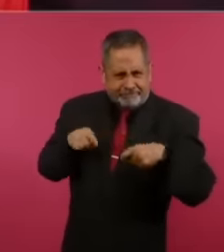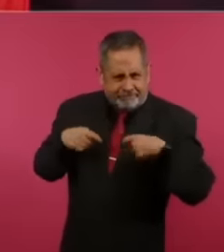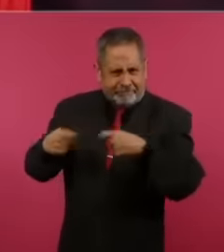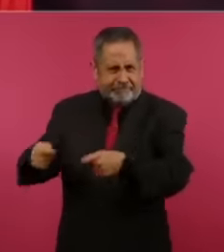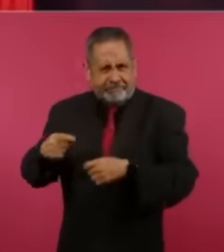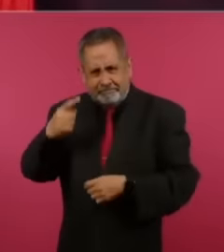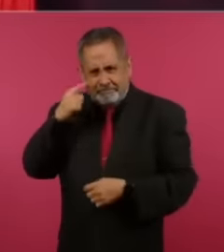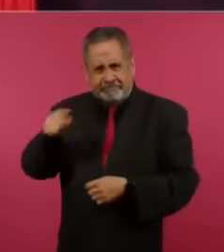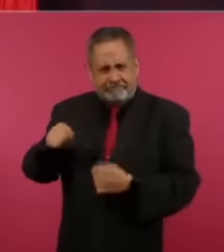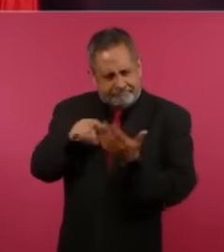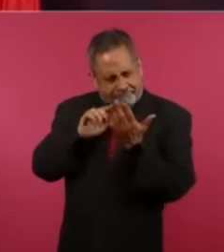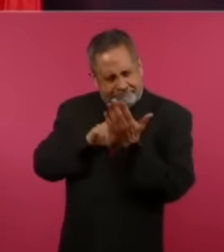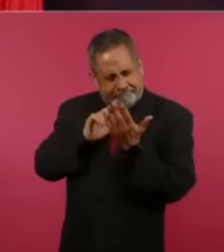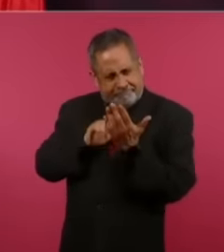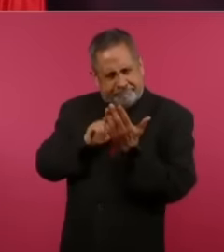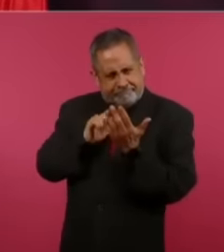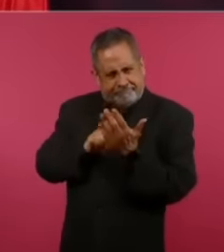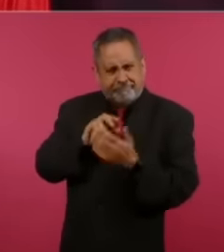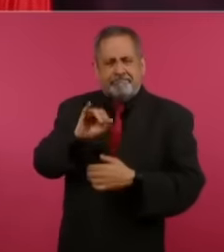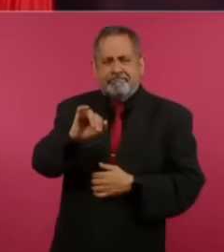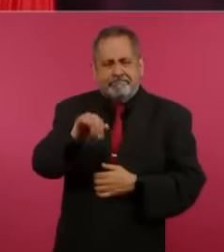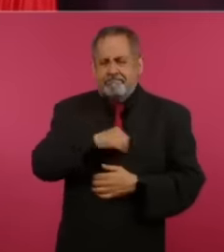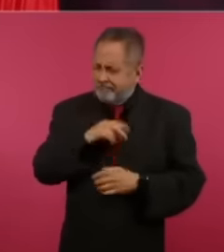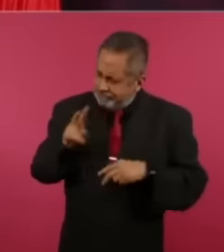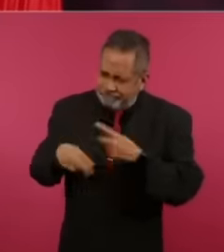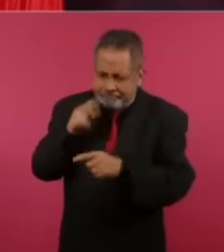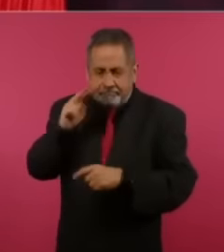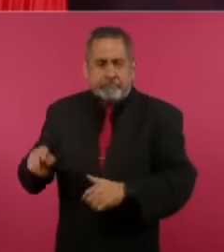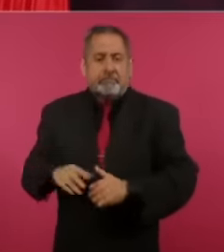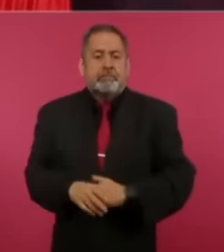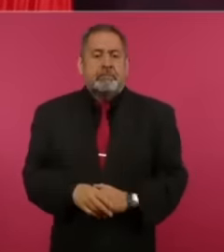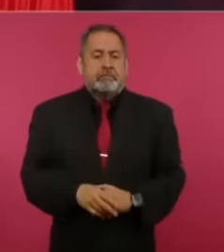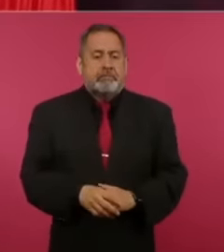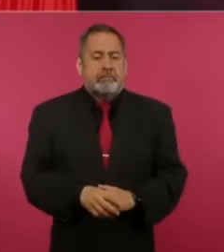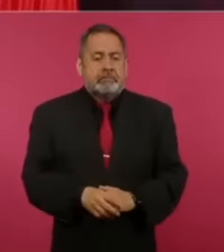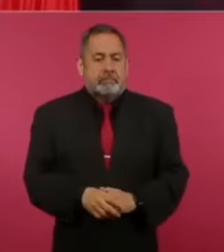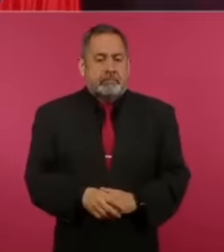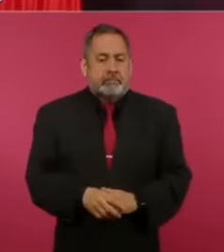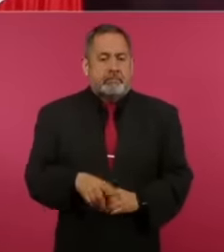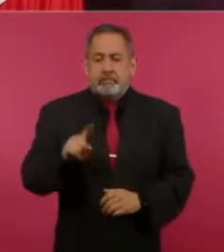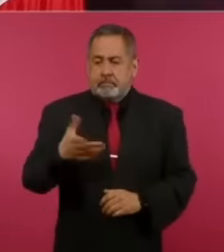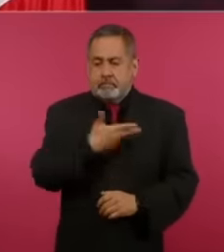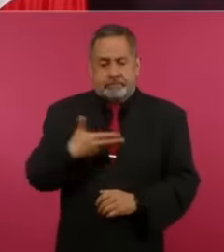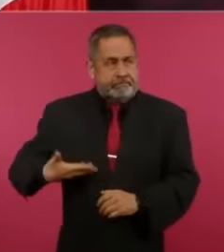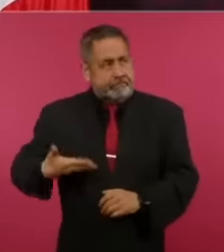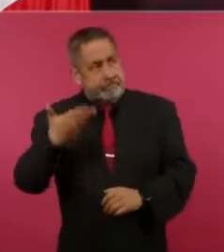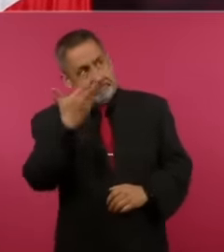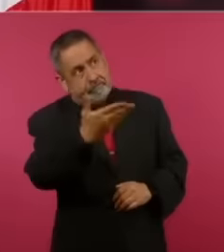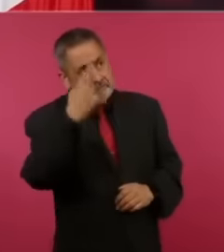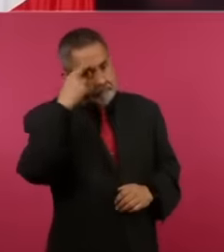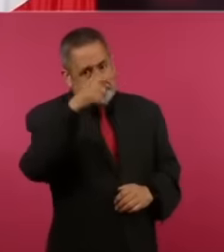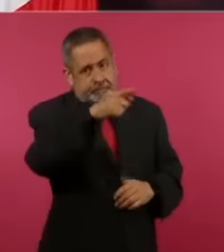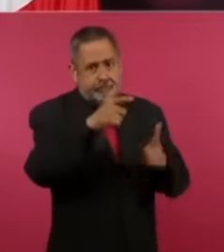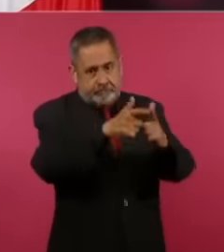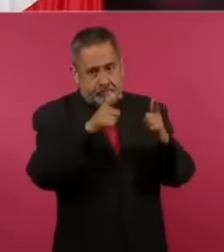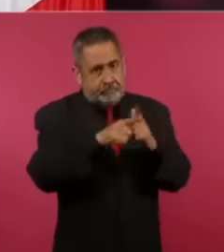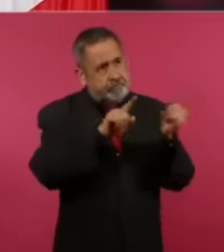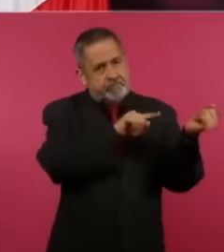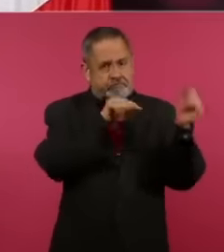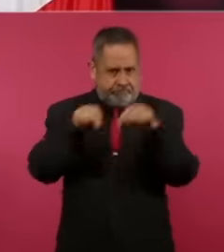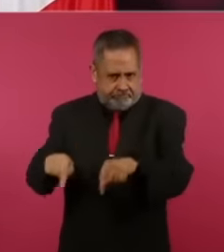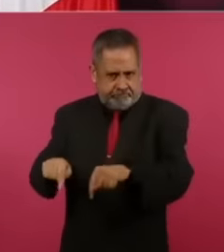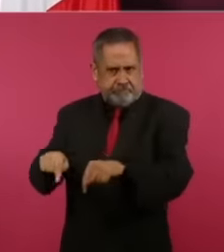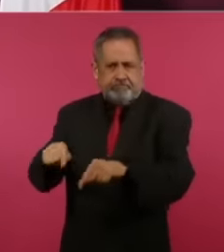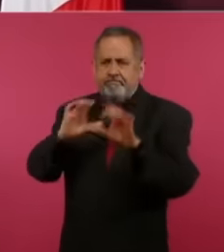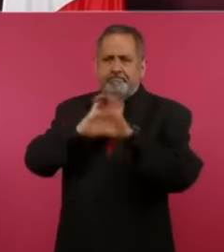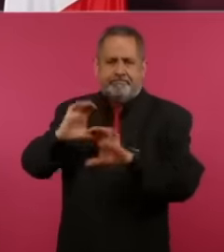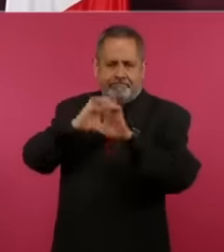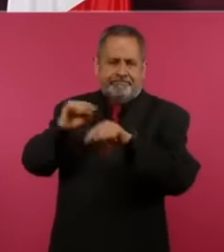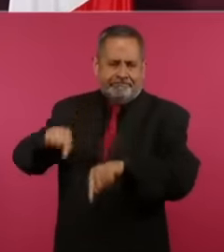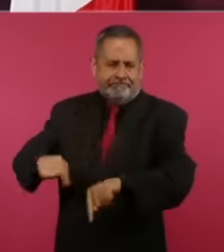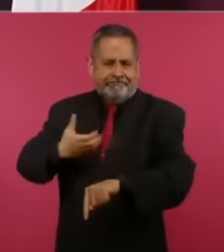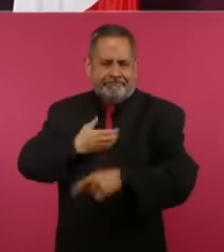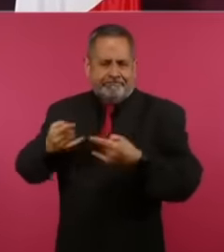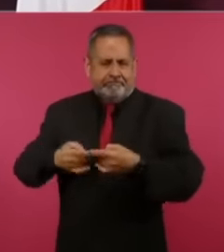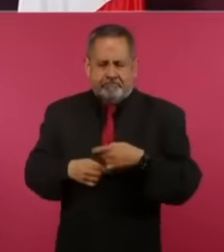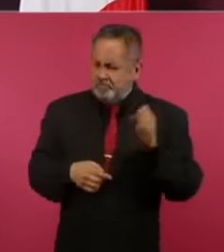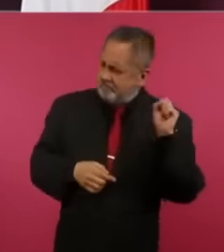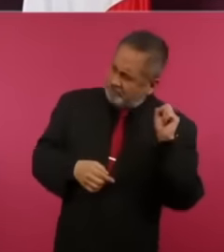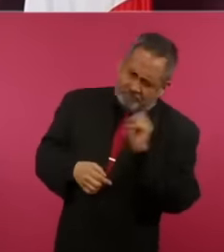morning is like, this one that the president already asked us to ask if we wanted to play. And yes, of course, of course, it